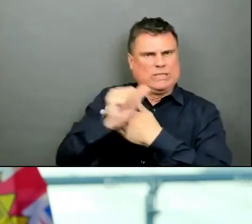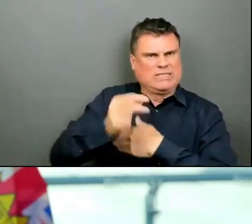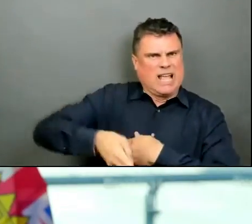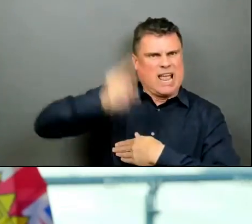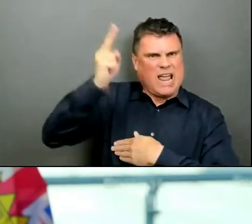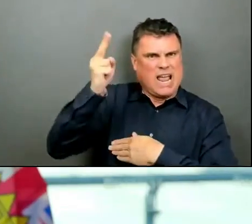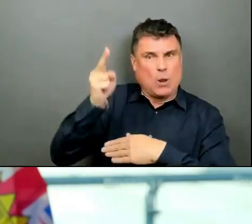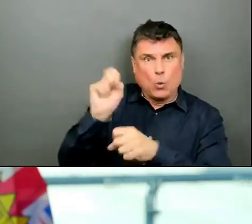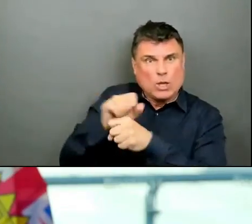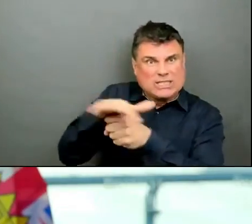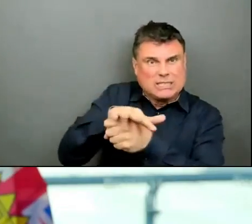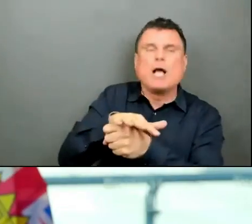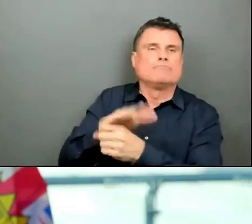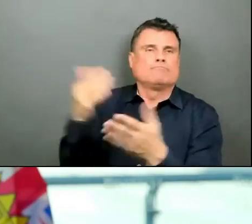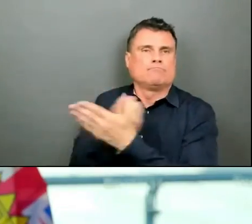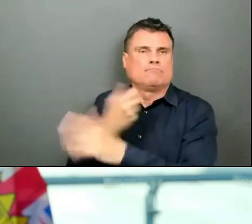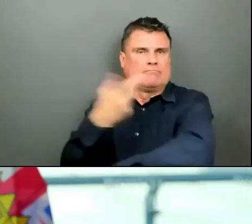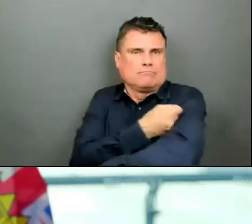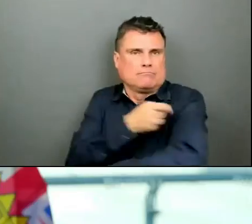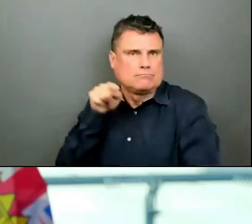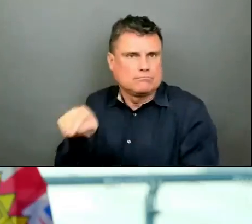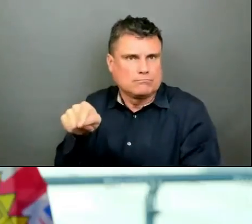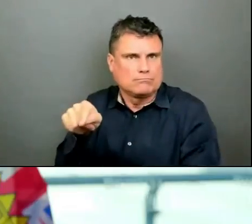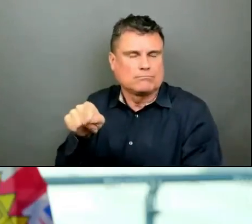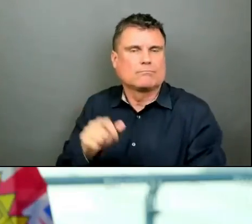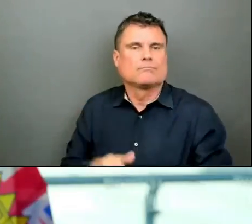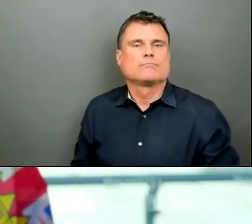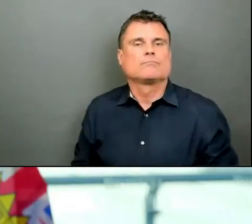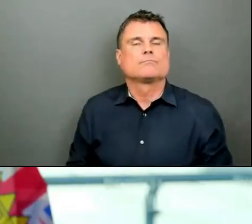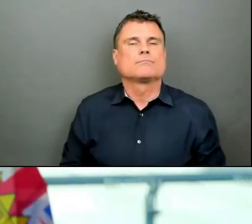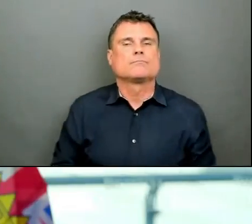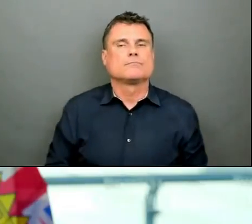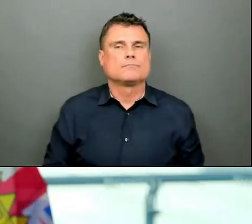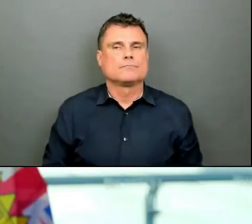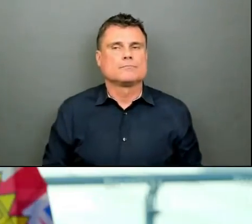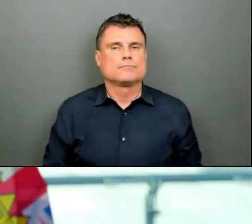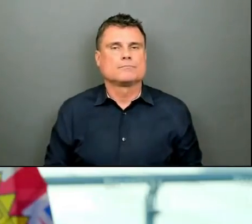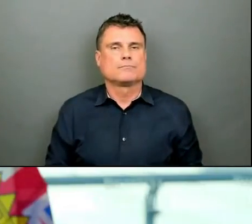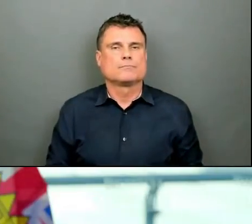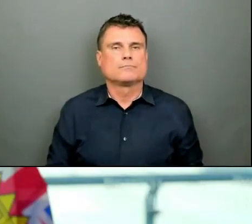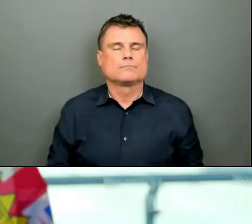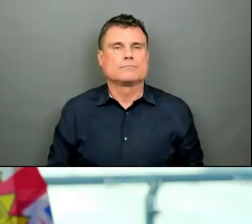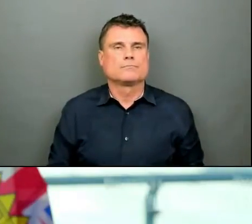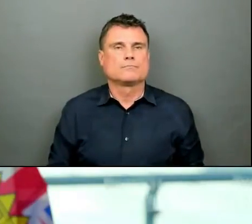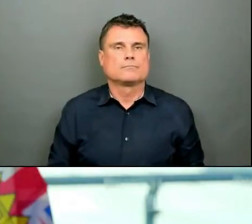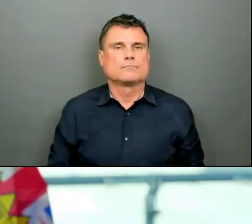And we will continue to do that. Do you have one last quick follow-up question?